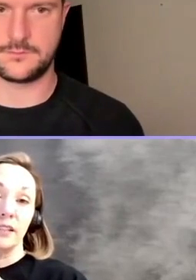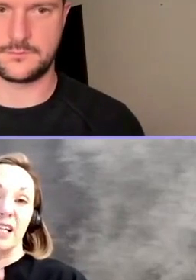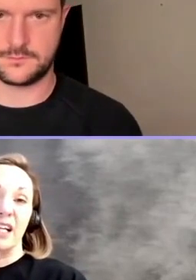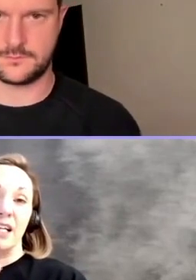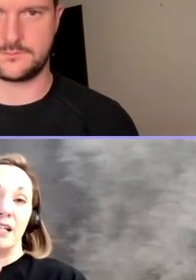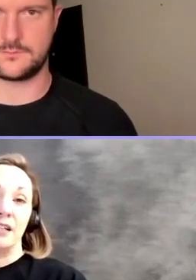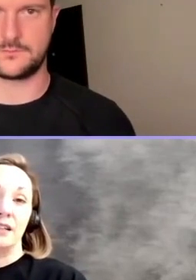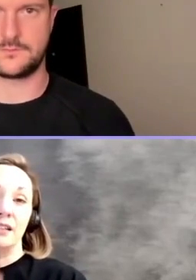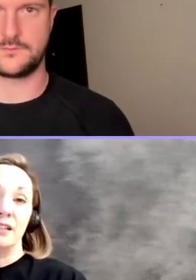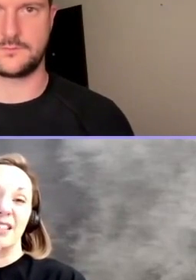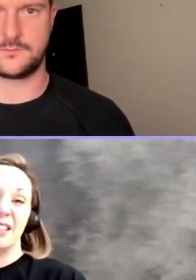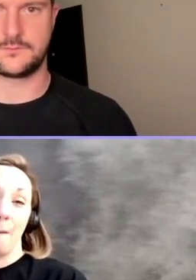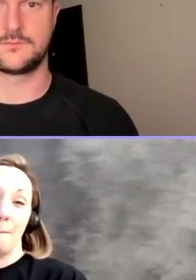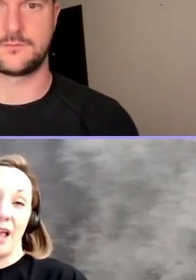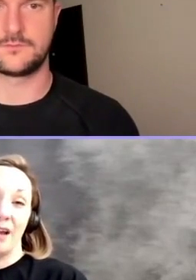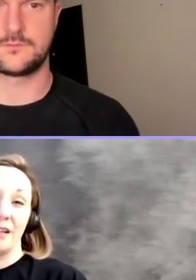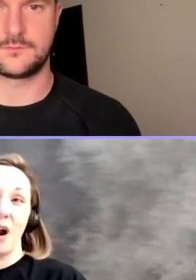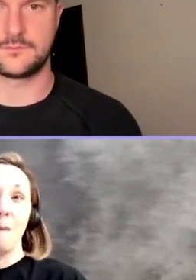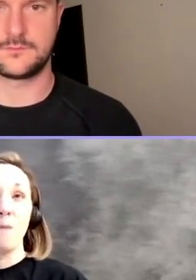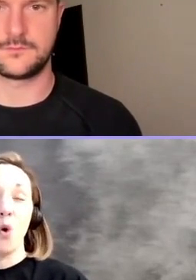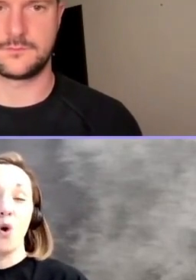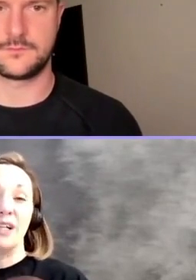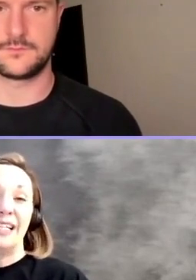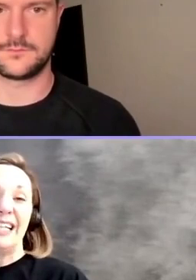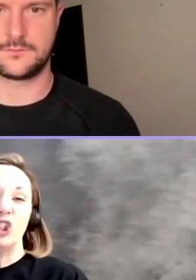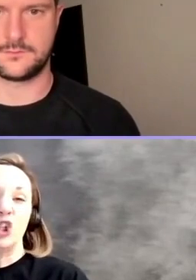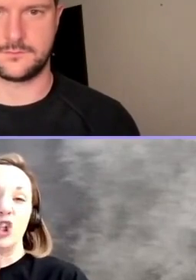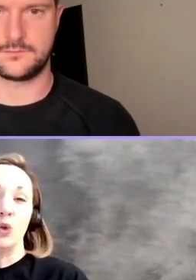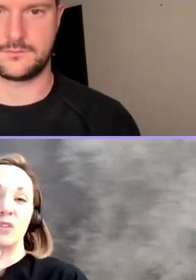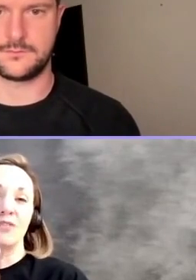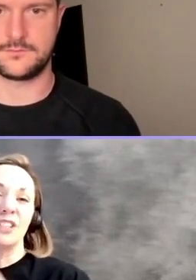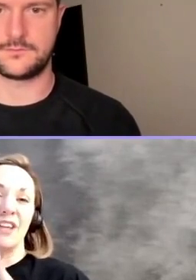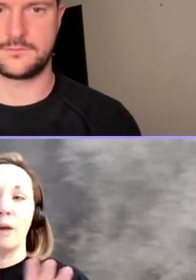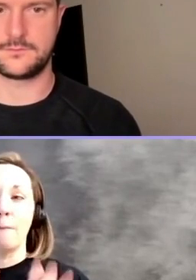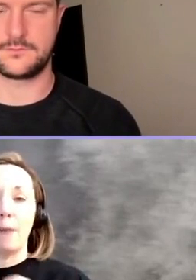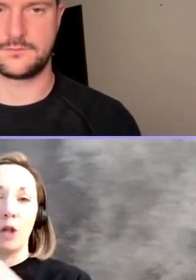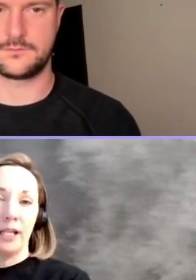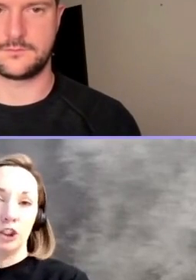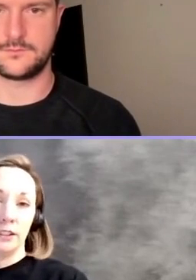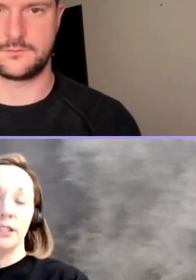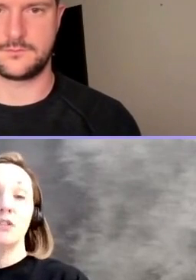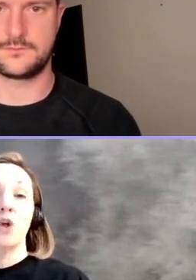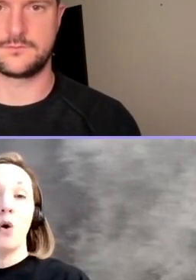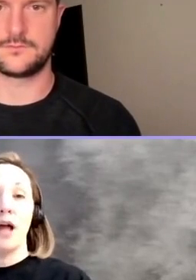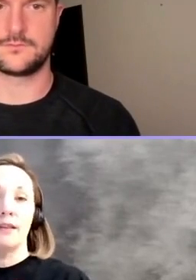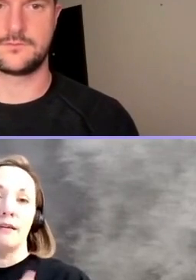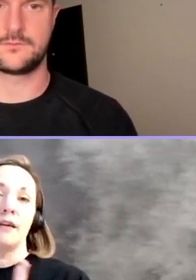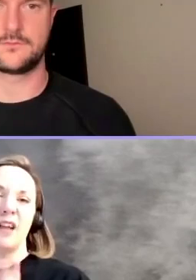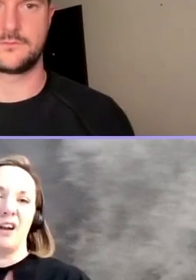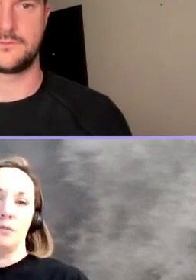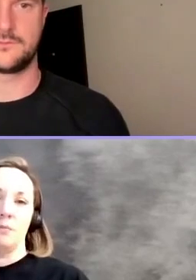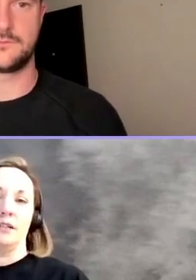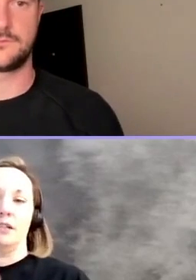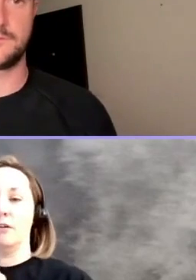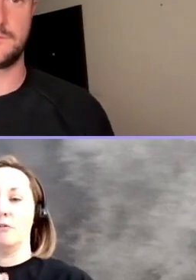Assigning for accessibility creates the opportunity of of building such tools and have a huge impact not only for people with disabilities or people